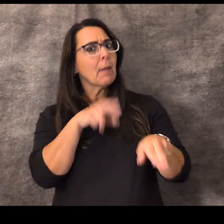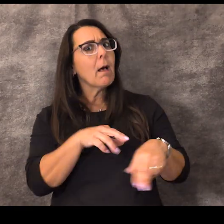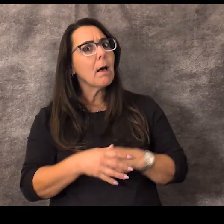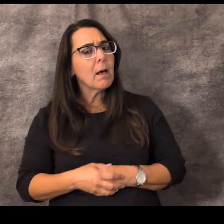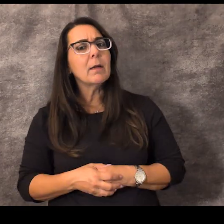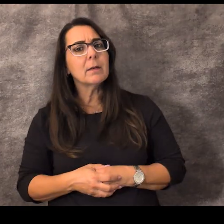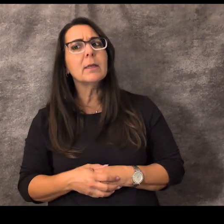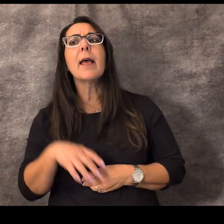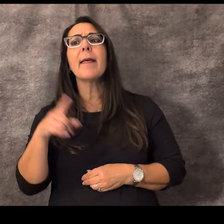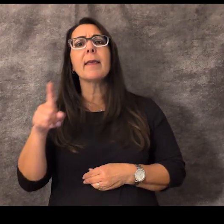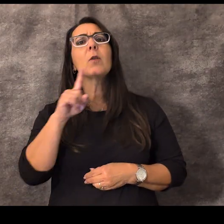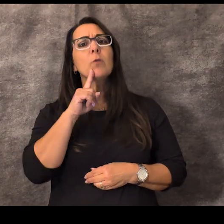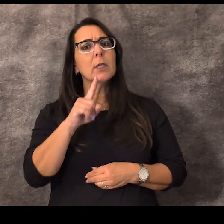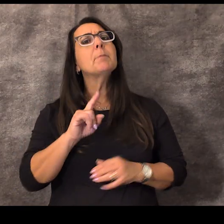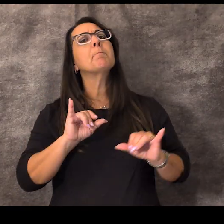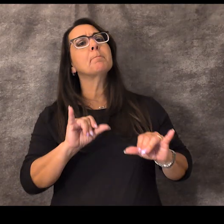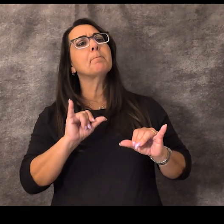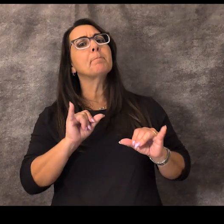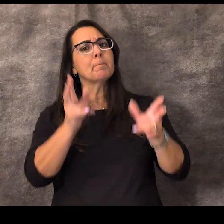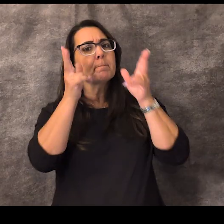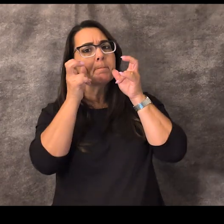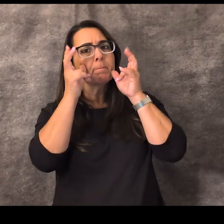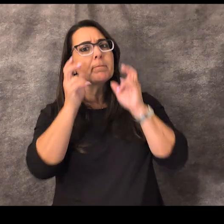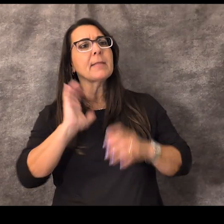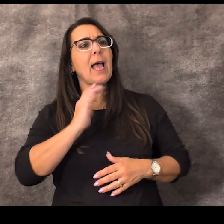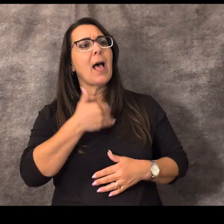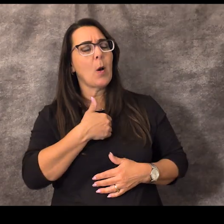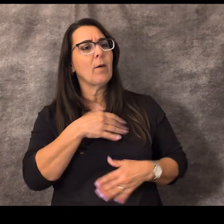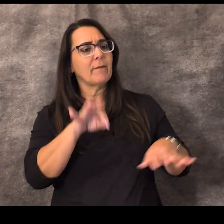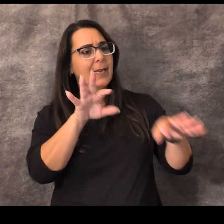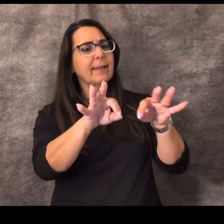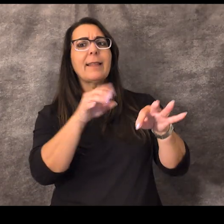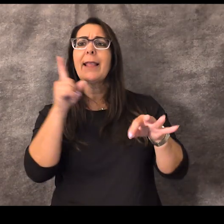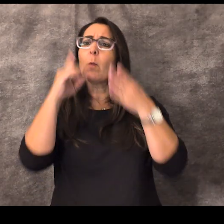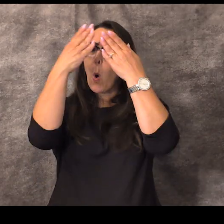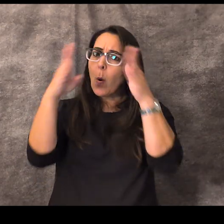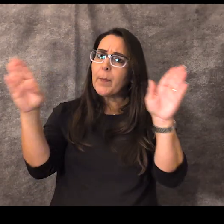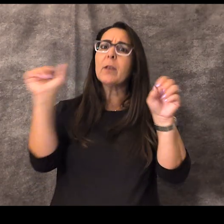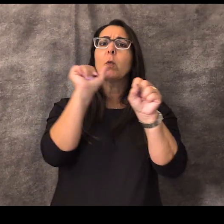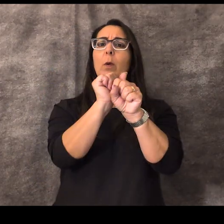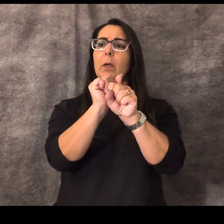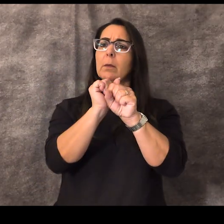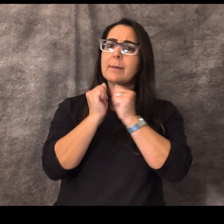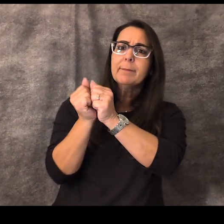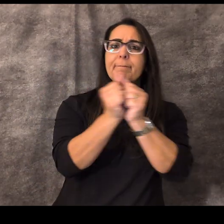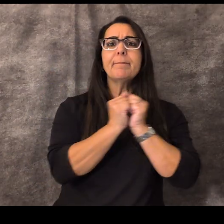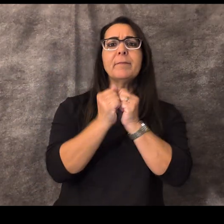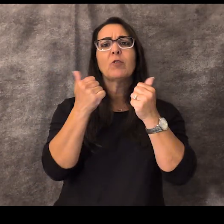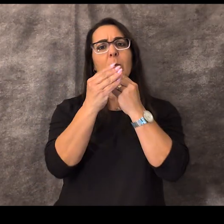very receptive to our findings and open to working collectively, towards resolution of these issues.